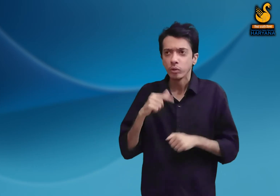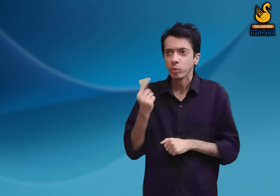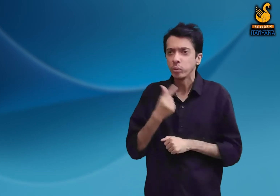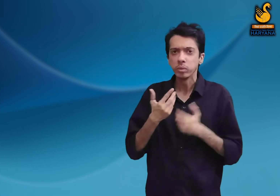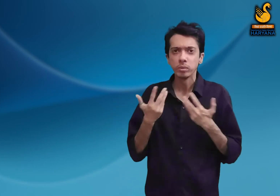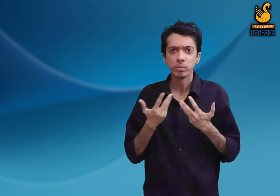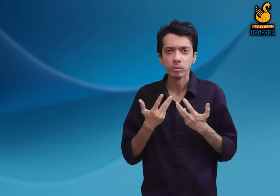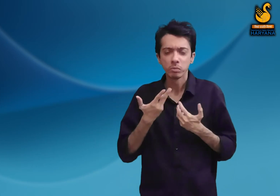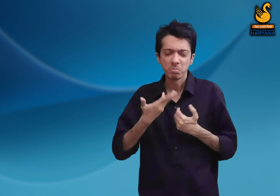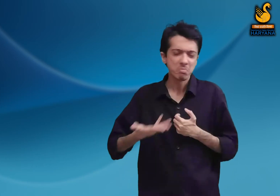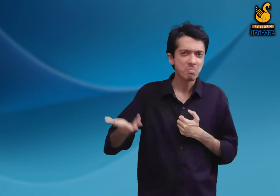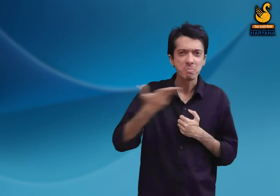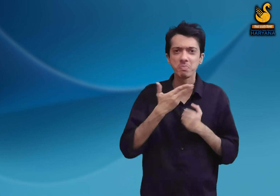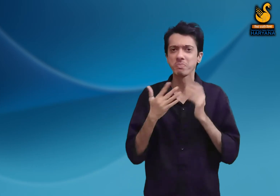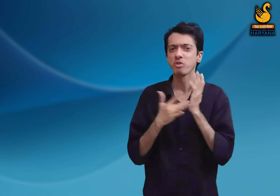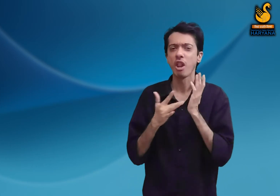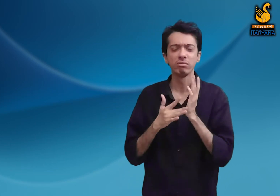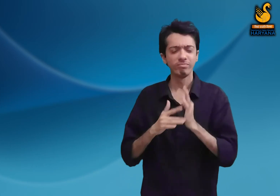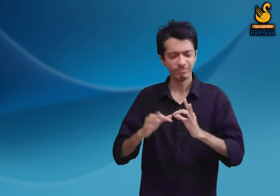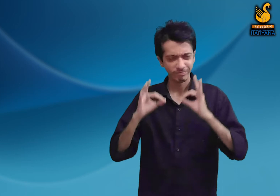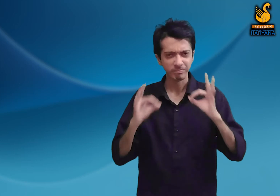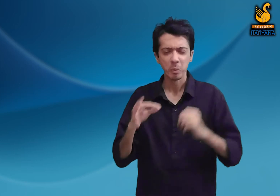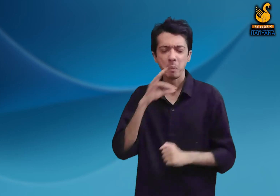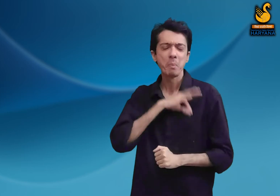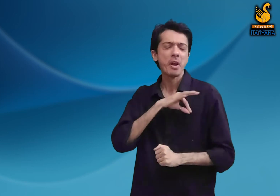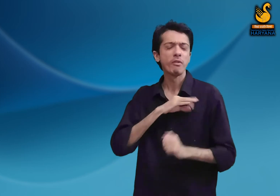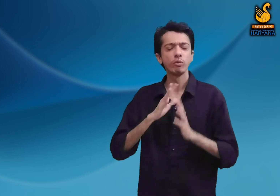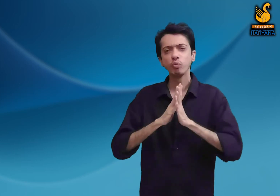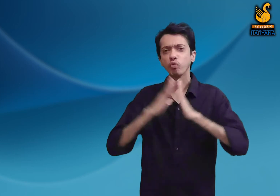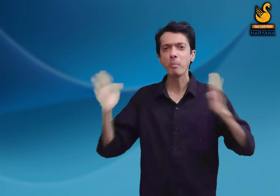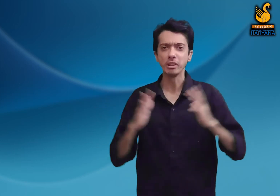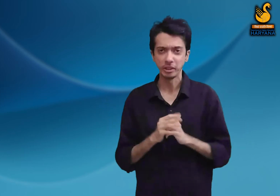Nowadays, we all use technologies and it has many advantages.